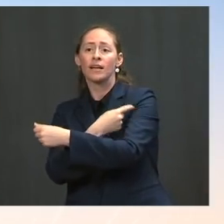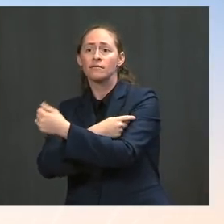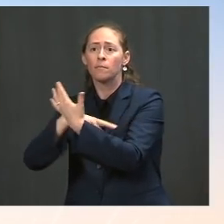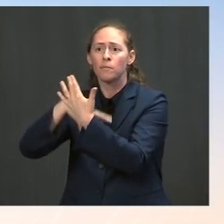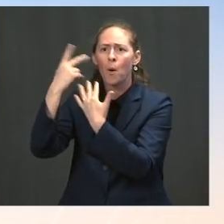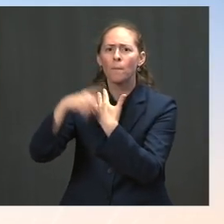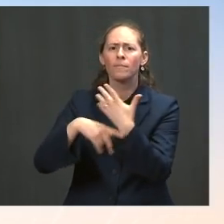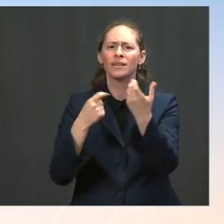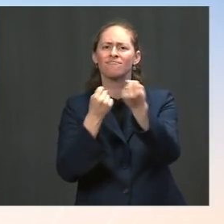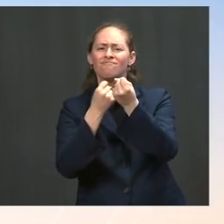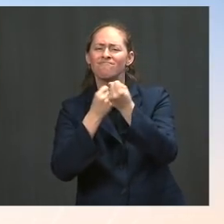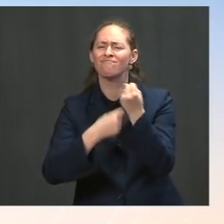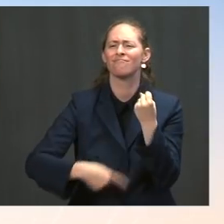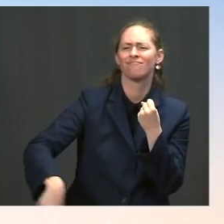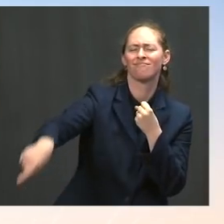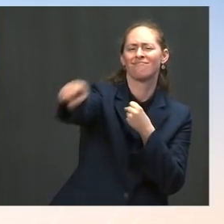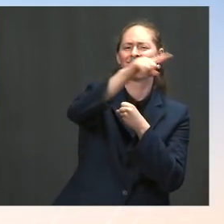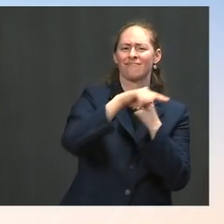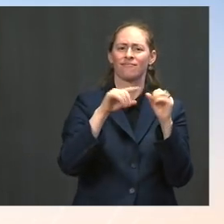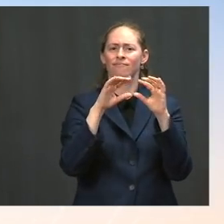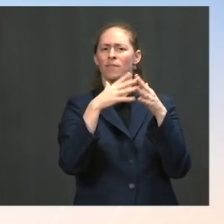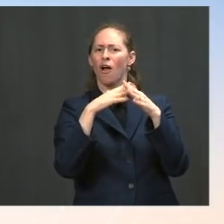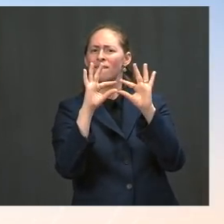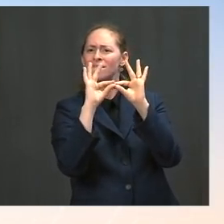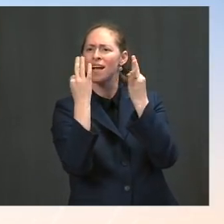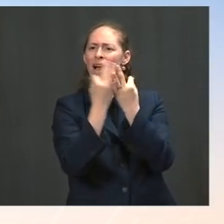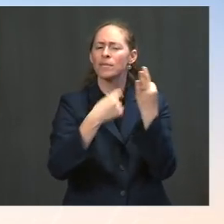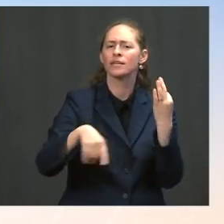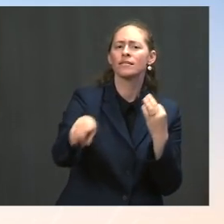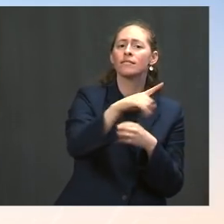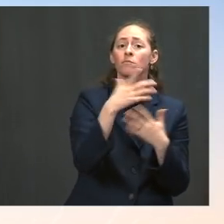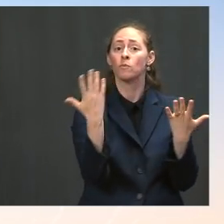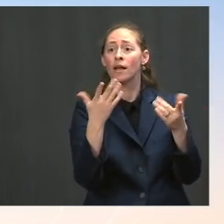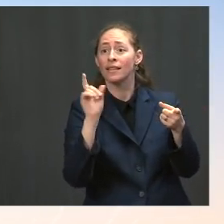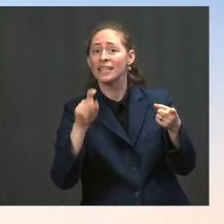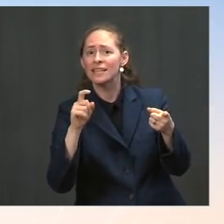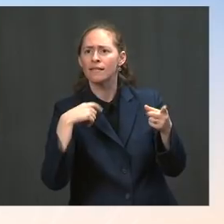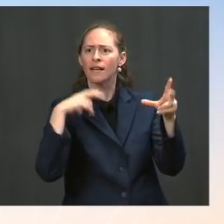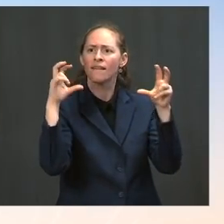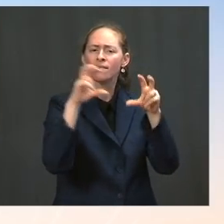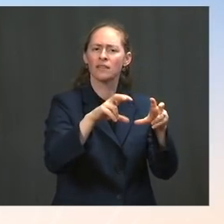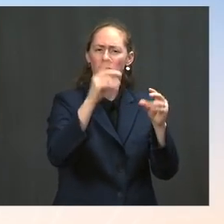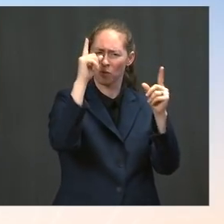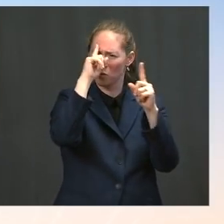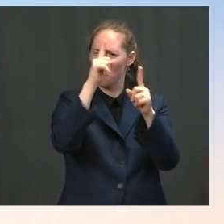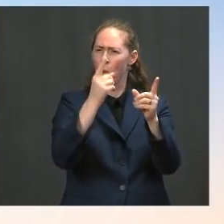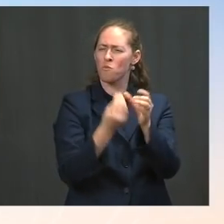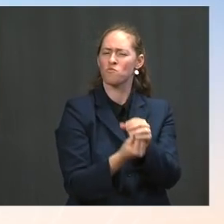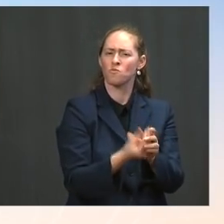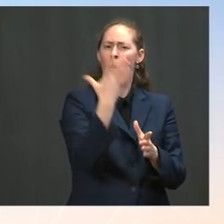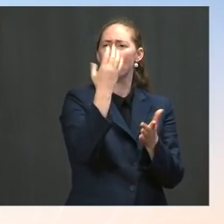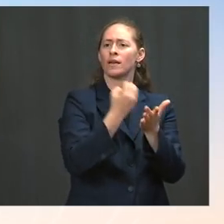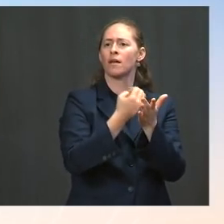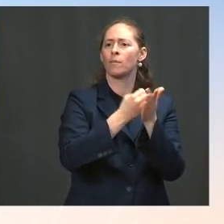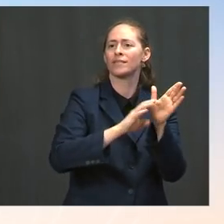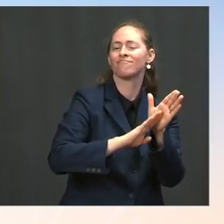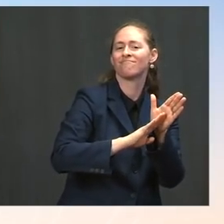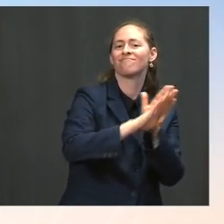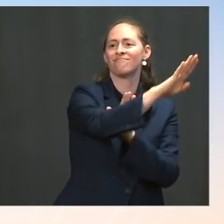making transformative investments to rescue and rebuild our economy, and fundamentally showing that government can deliver for the American people.